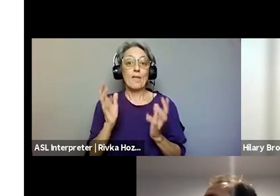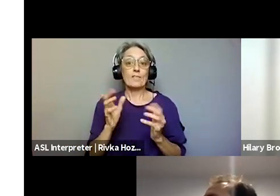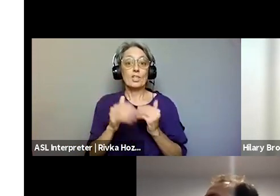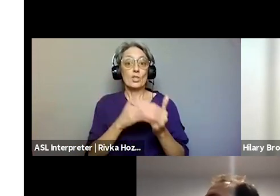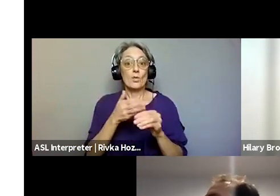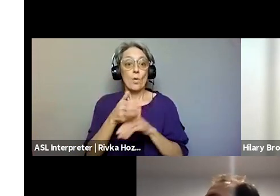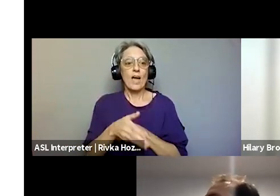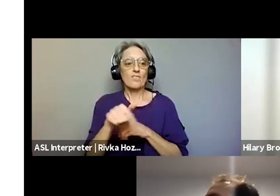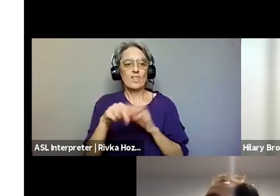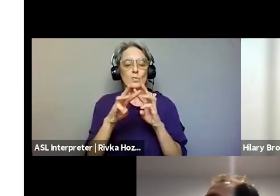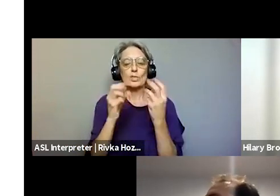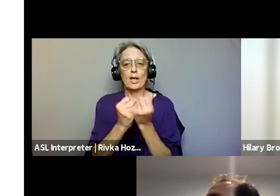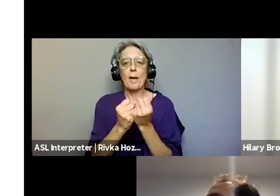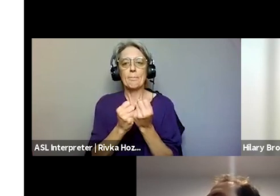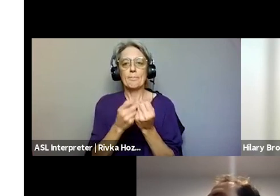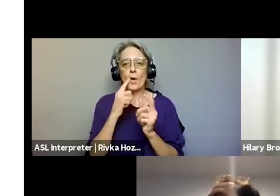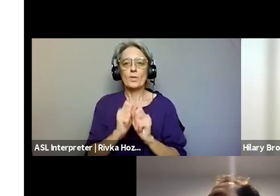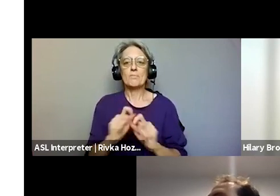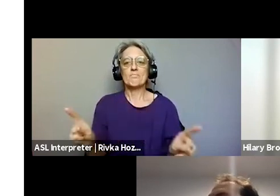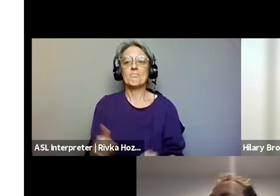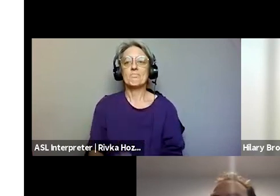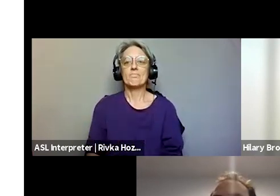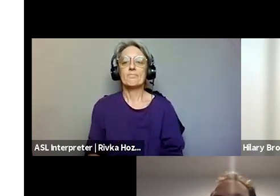workshop. >> [DR.